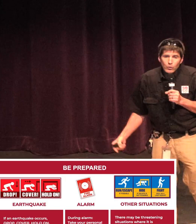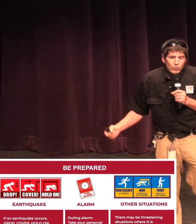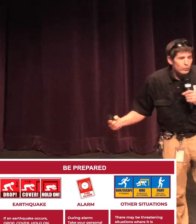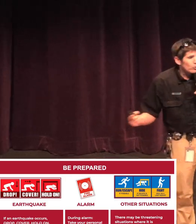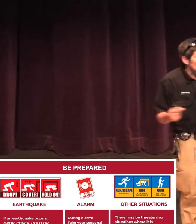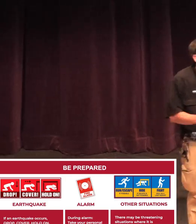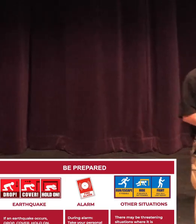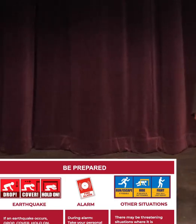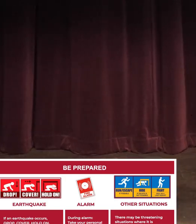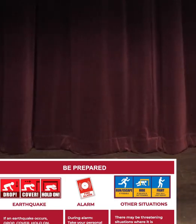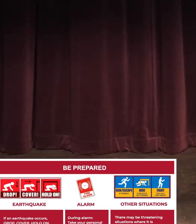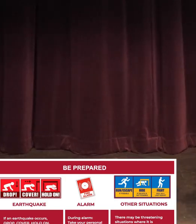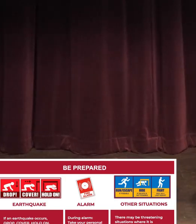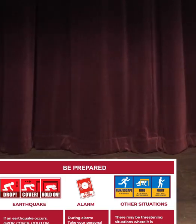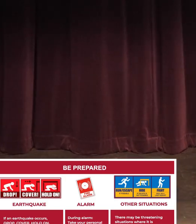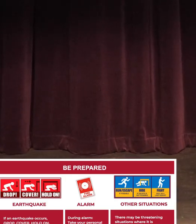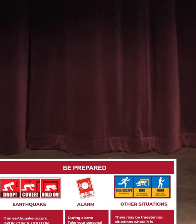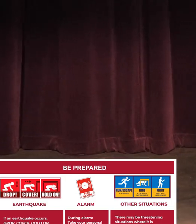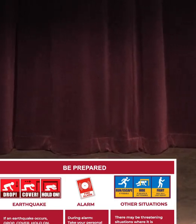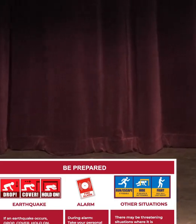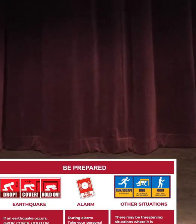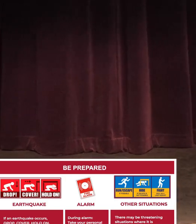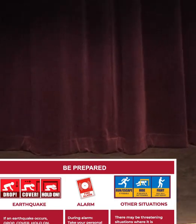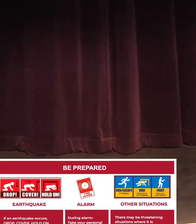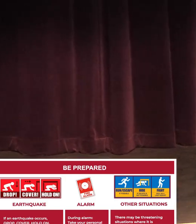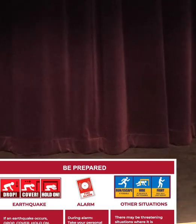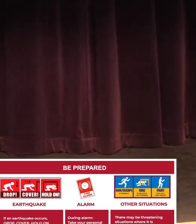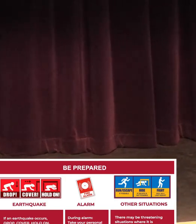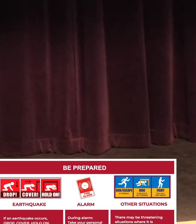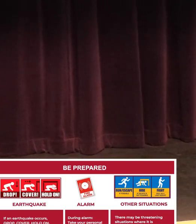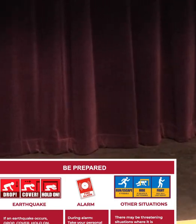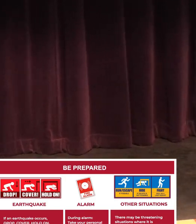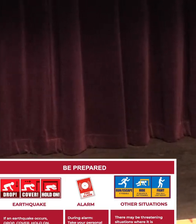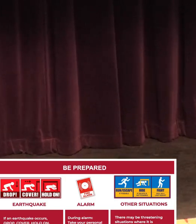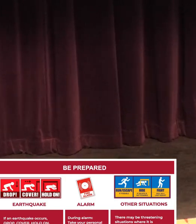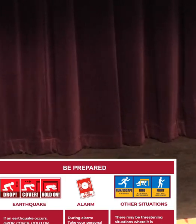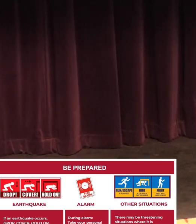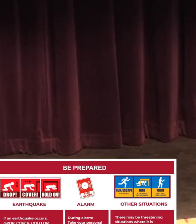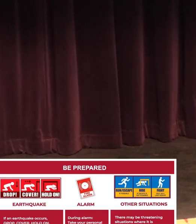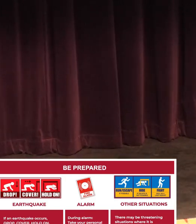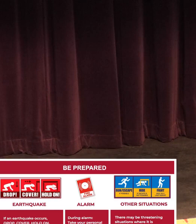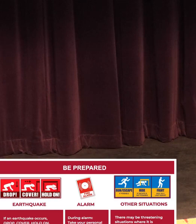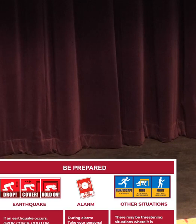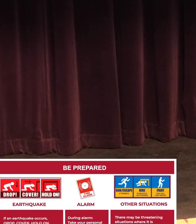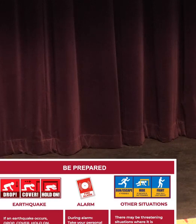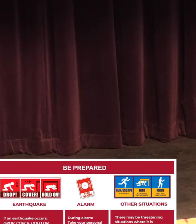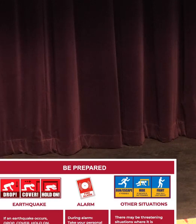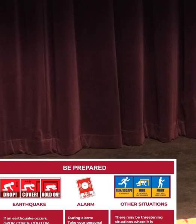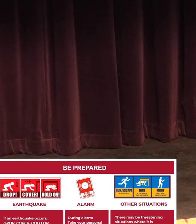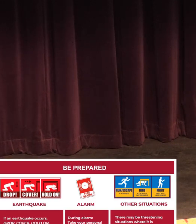person out. Don't worry if they are going to be hurt. They are here to cause you harm and